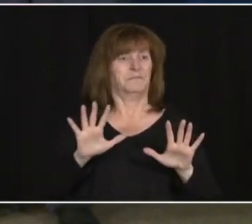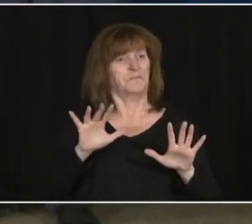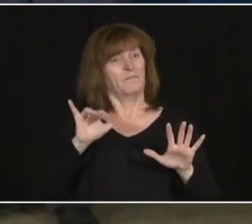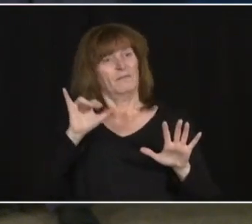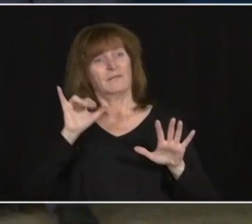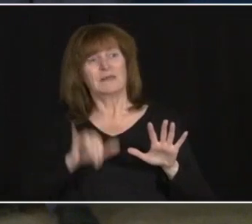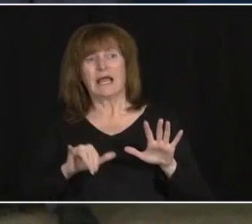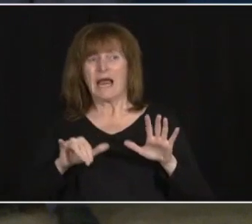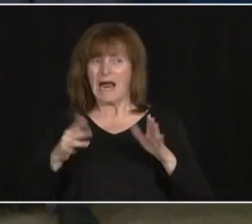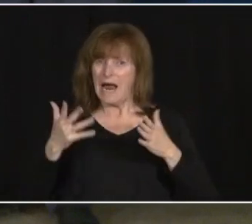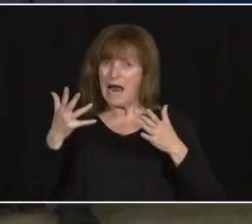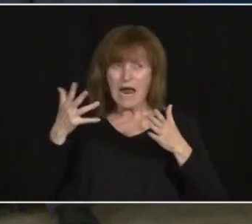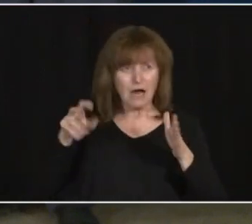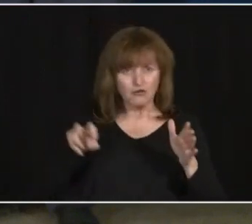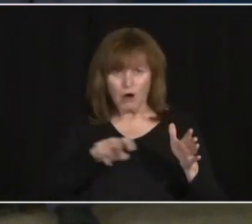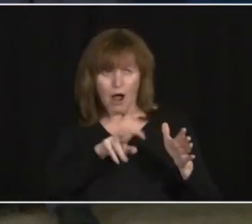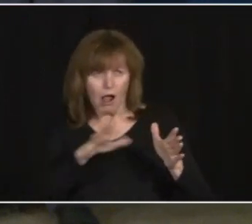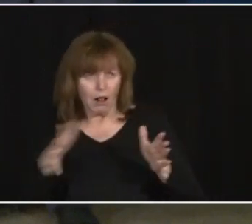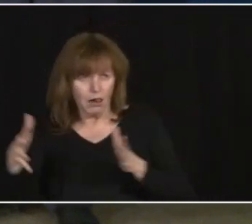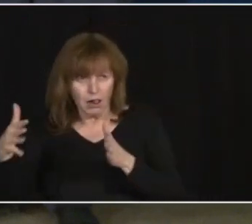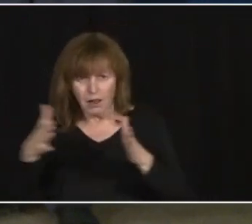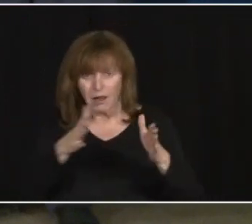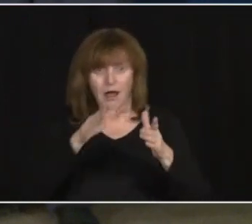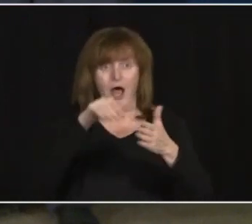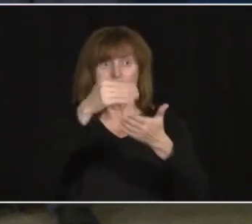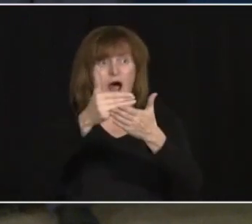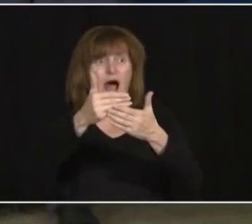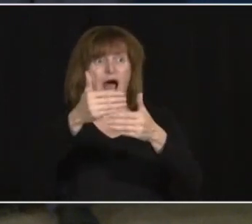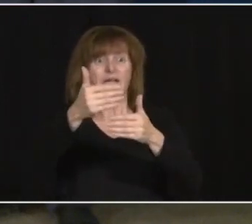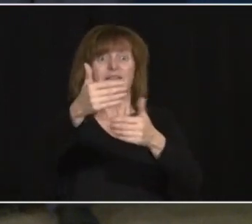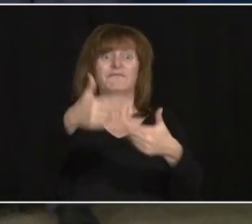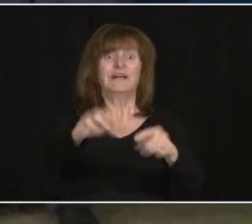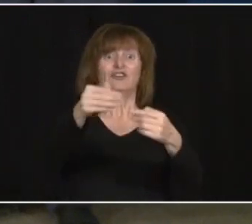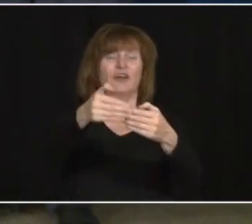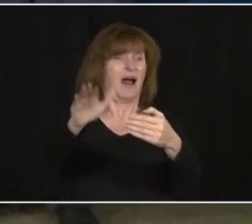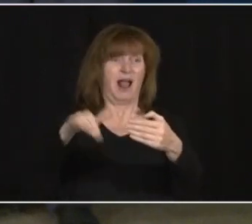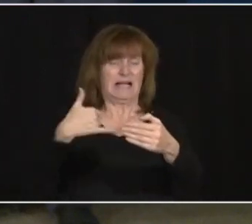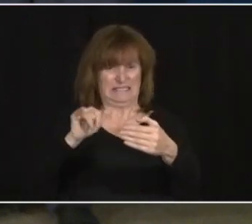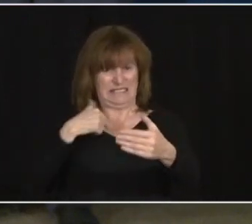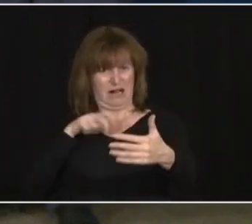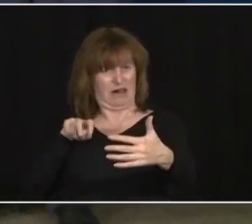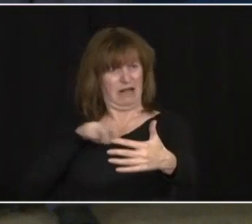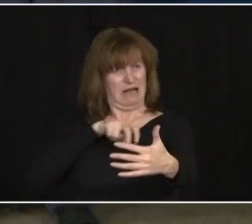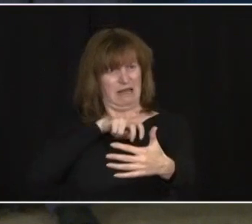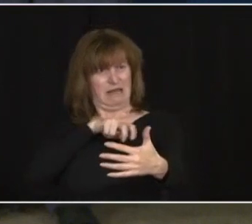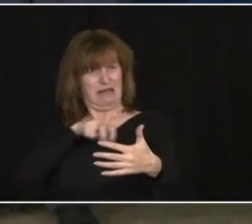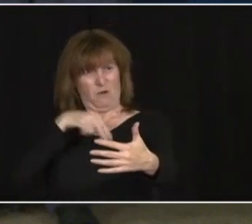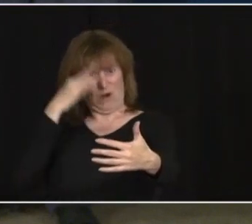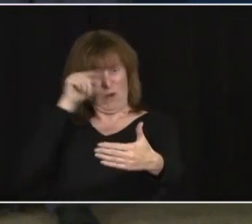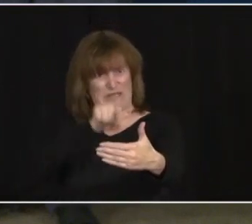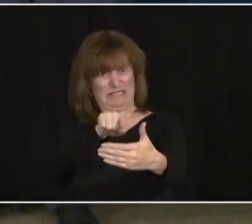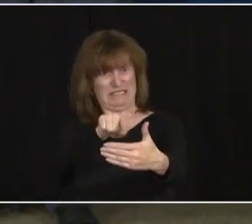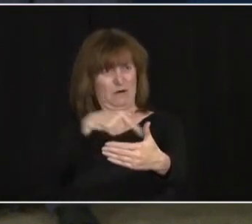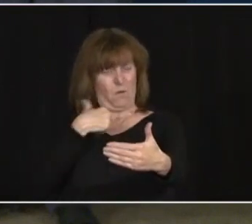we haven't yet arrived. No amount of easing up or taking shortcuts is going to get us there faster.